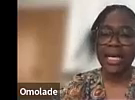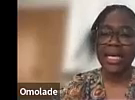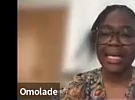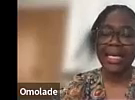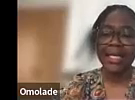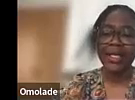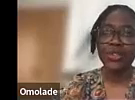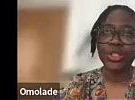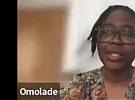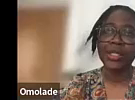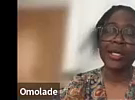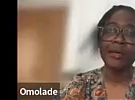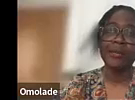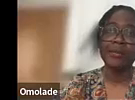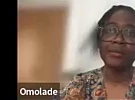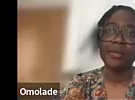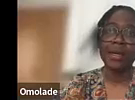findings and engage in